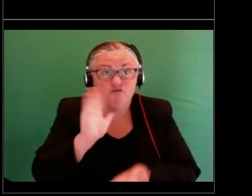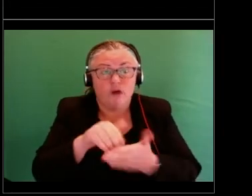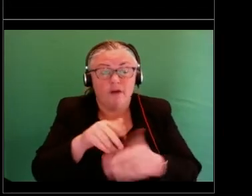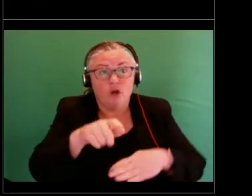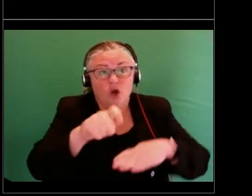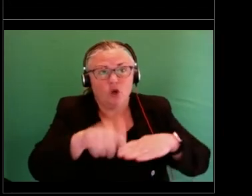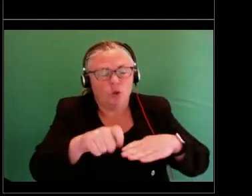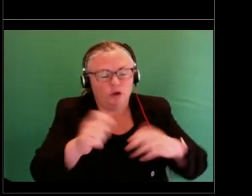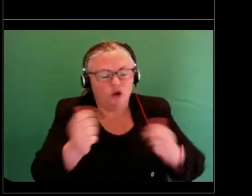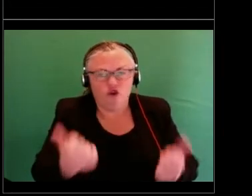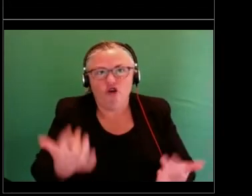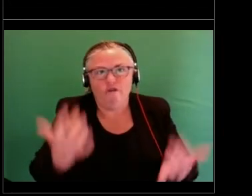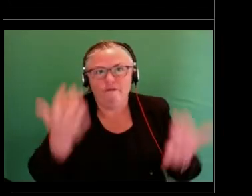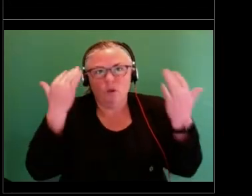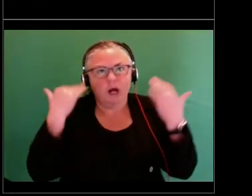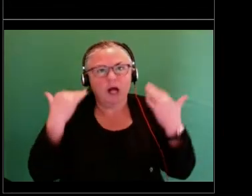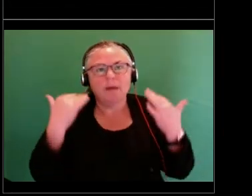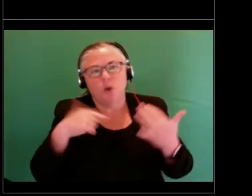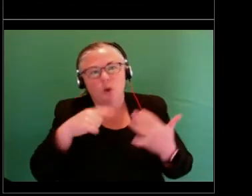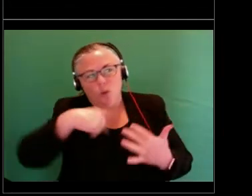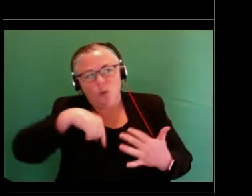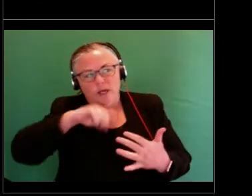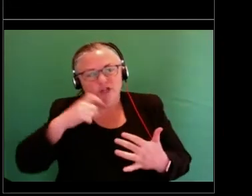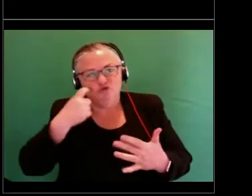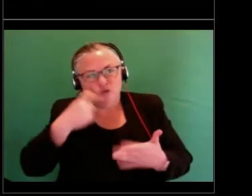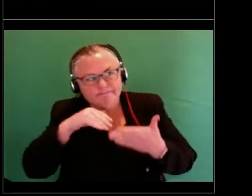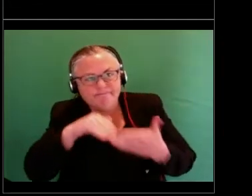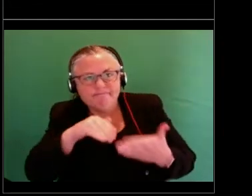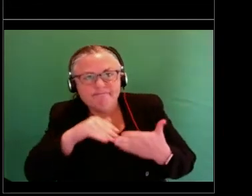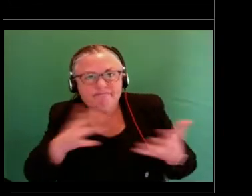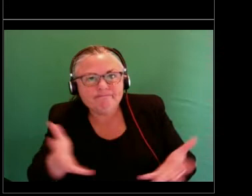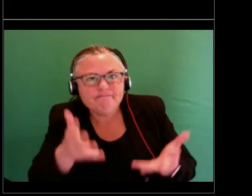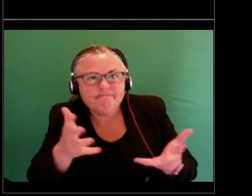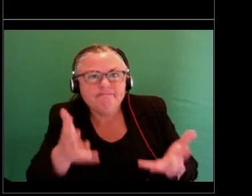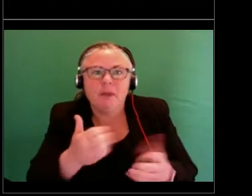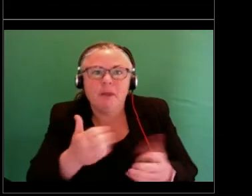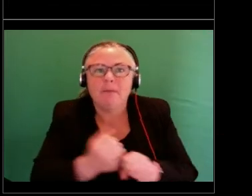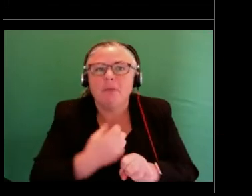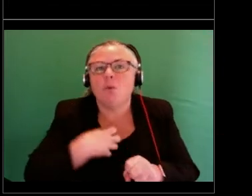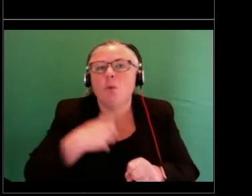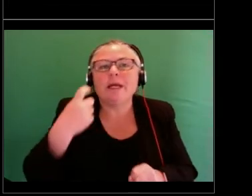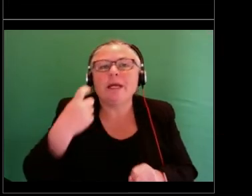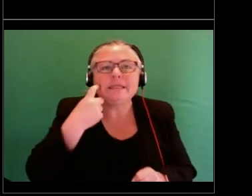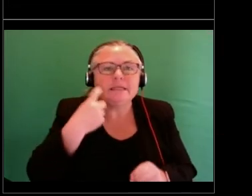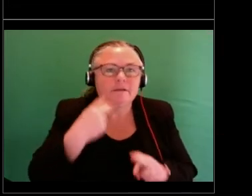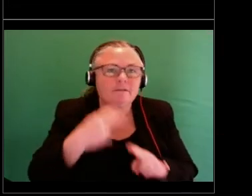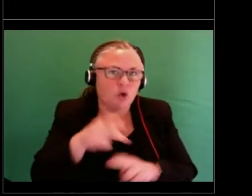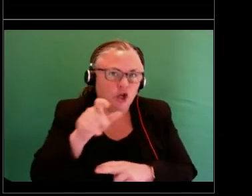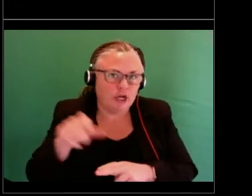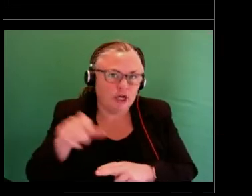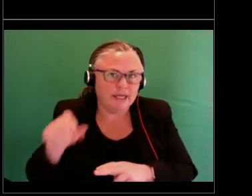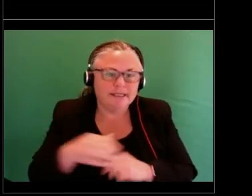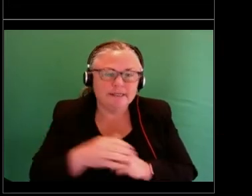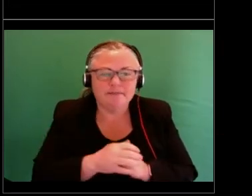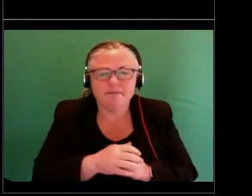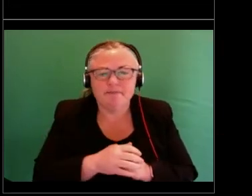In terms of our contact, for the Brisbane hub, matters in the Court that day, same process